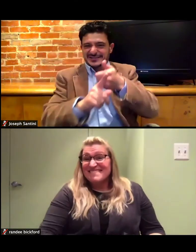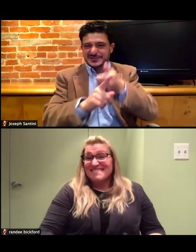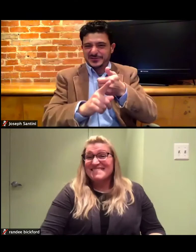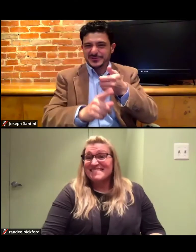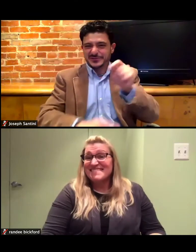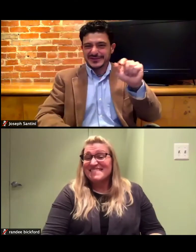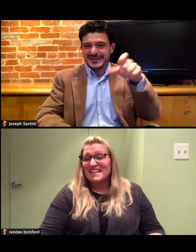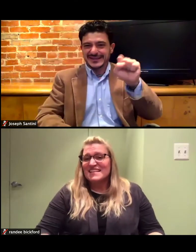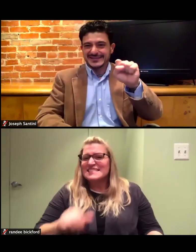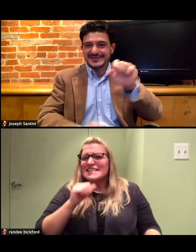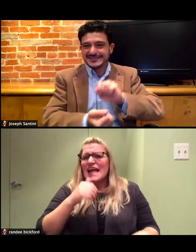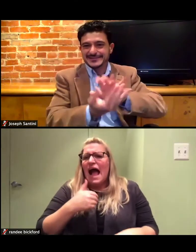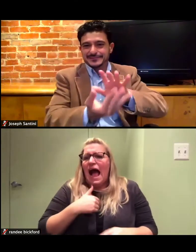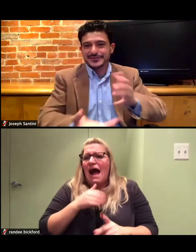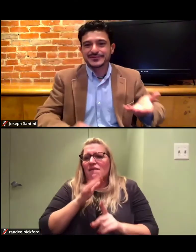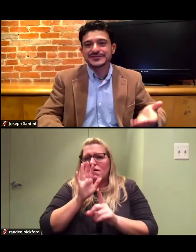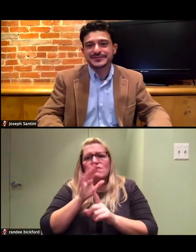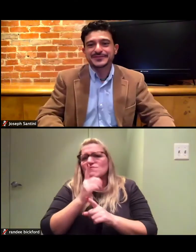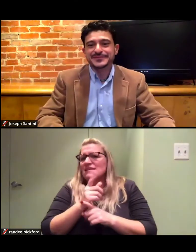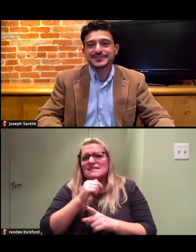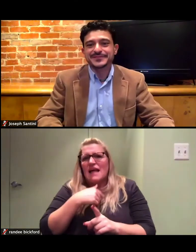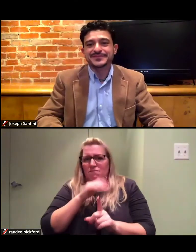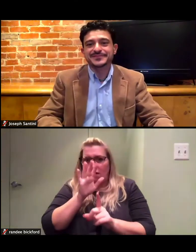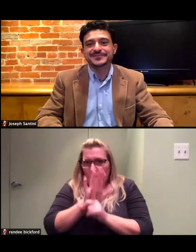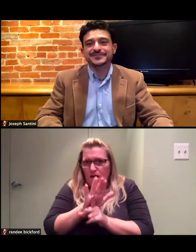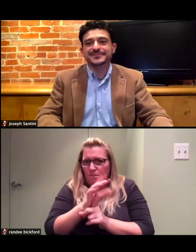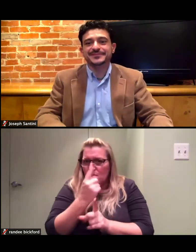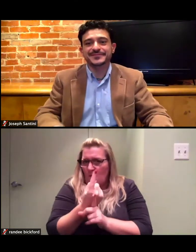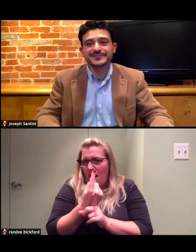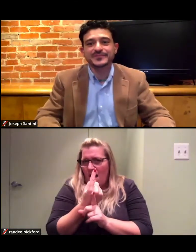'cause you have taxes that you have to pay. So, really it hits every section.